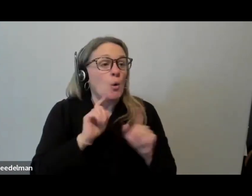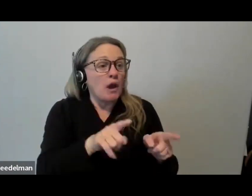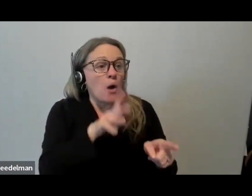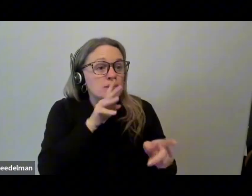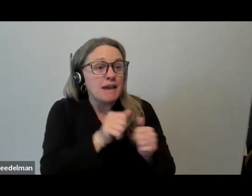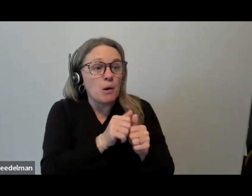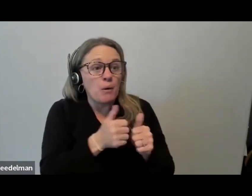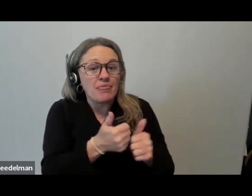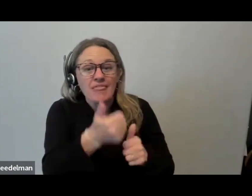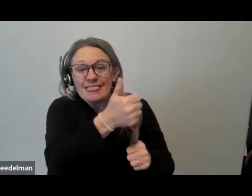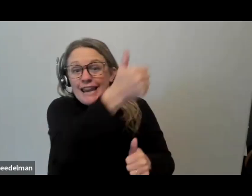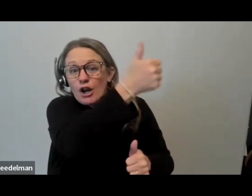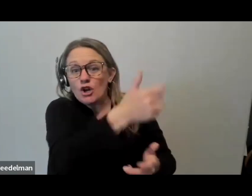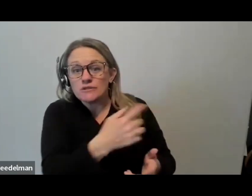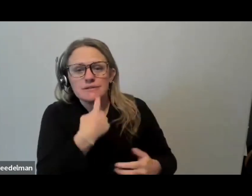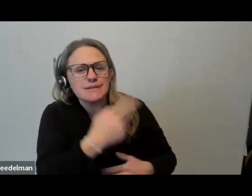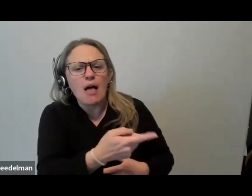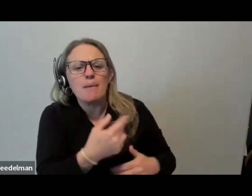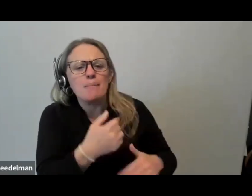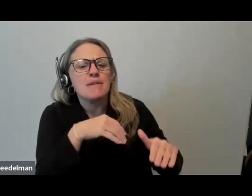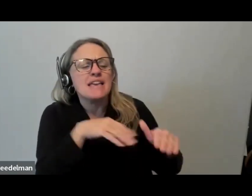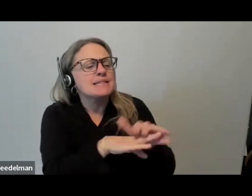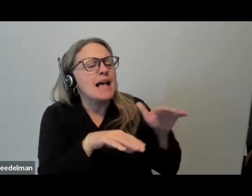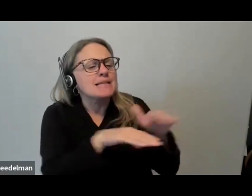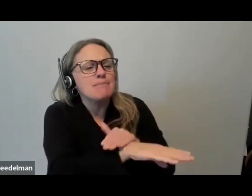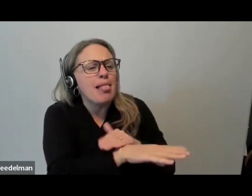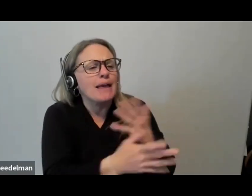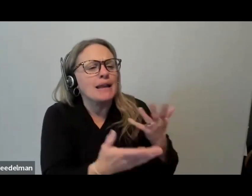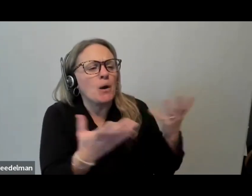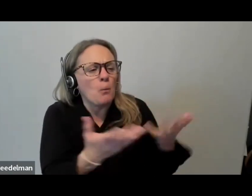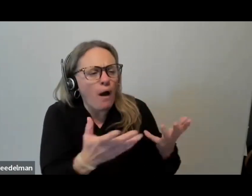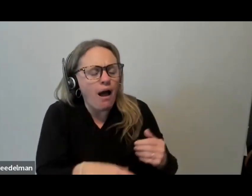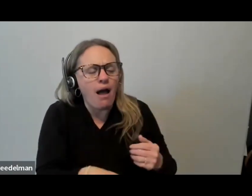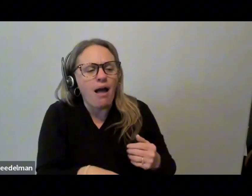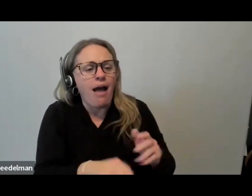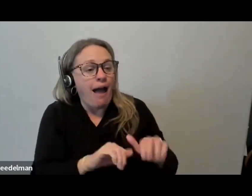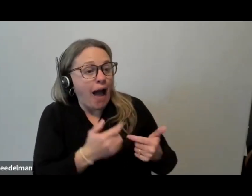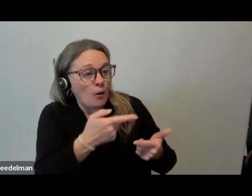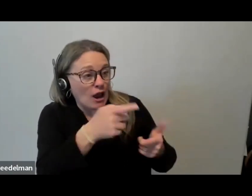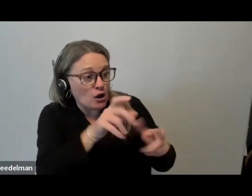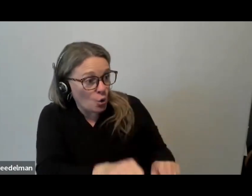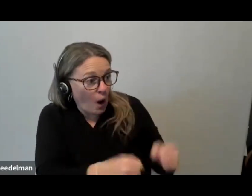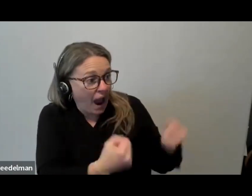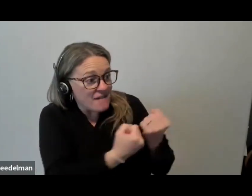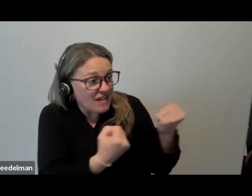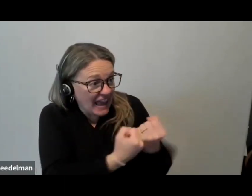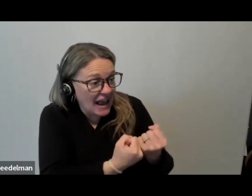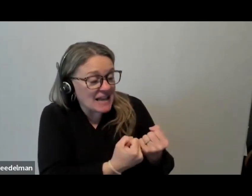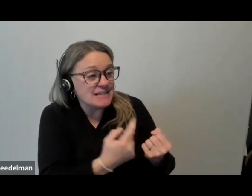what's the value, how can you help to advocate by telling your team, yes, this is important, we need to reach these goals together.